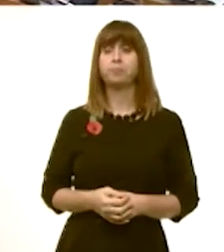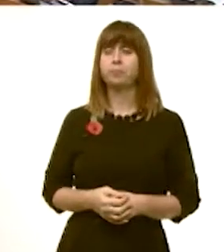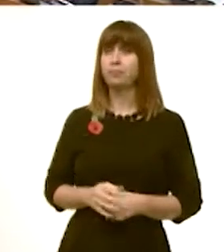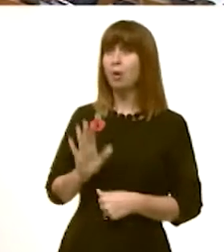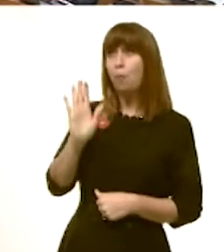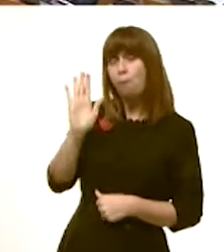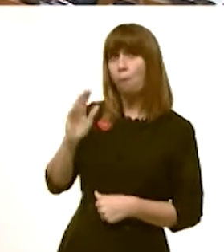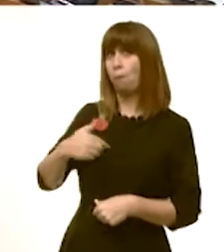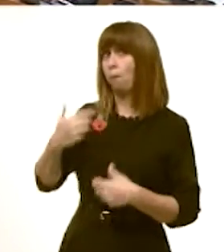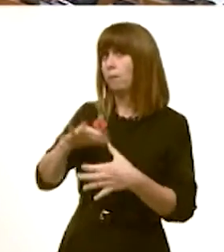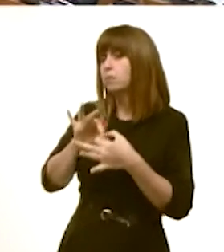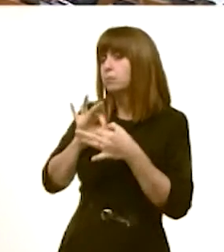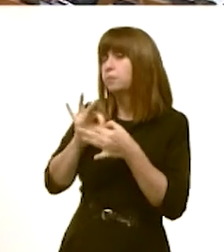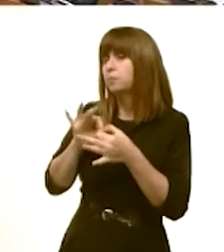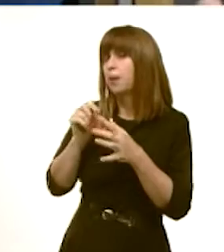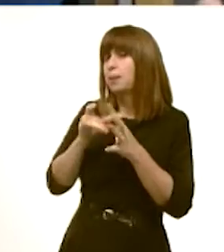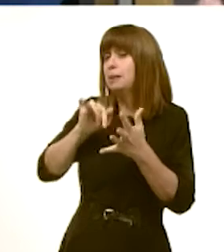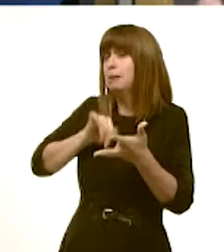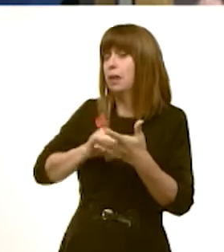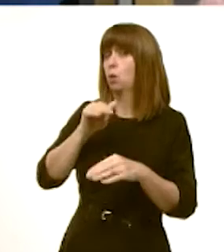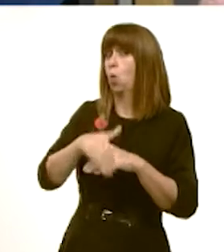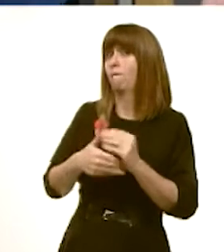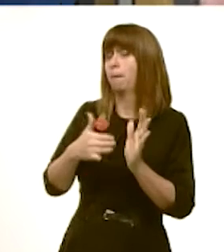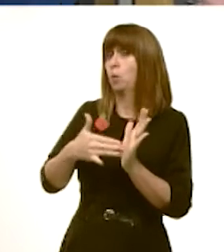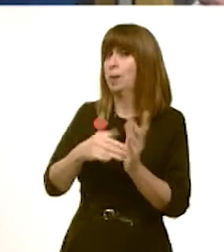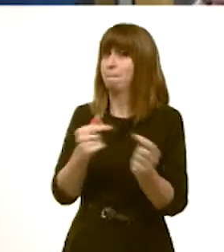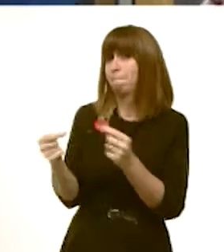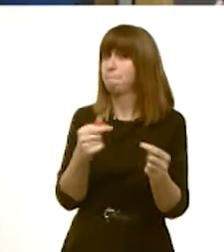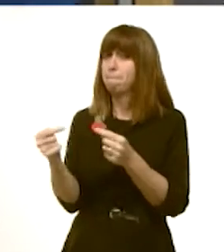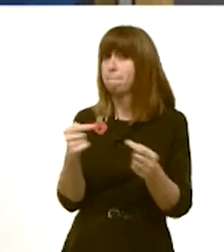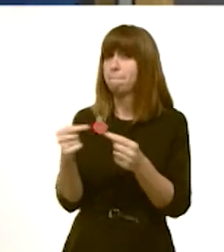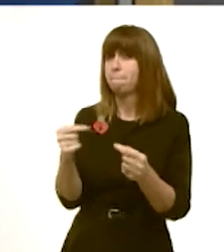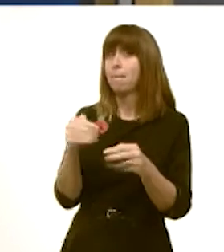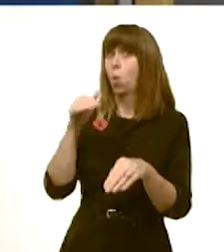working very closely with the PCS on the national museum dispute, especially on the premium payments at weekends.